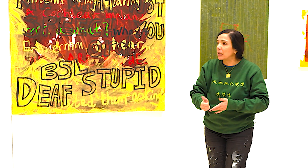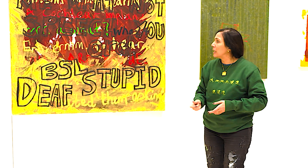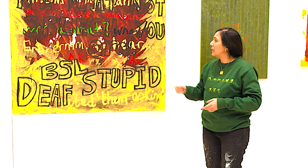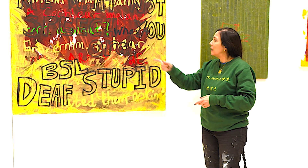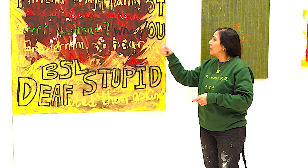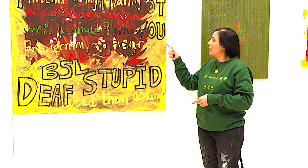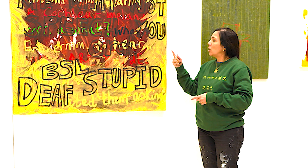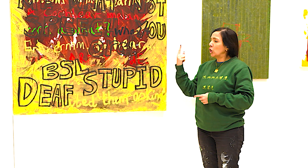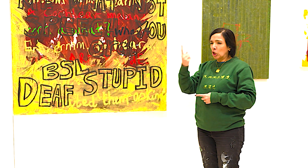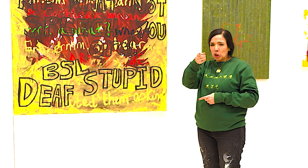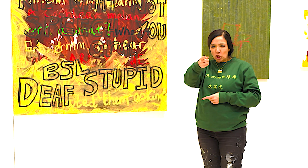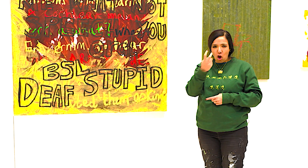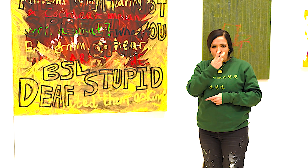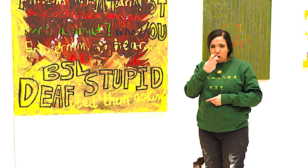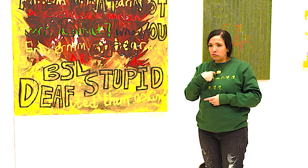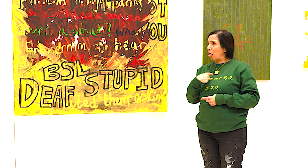speech therapy--